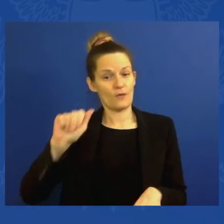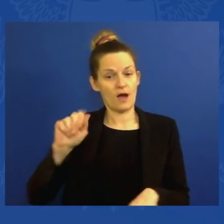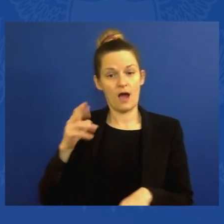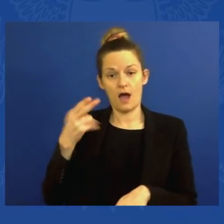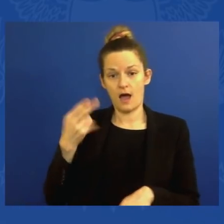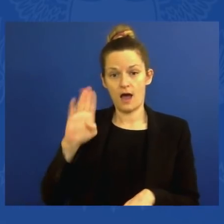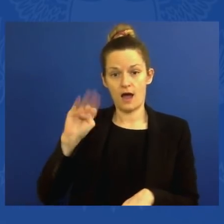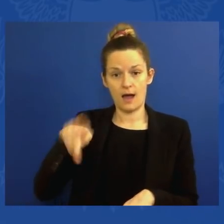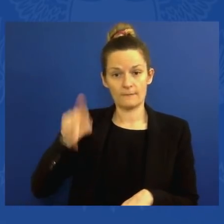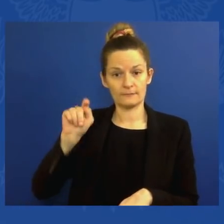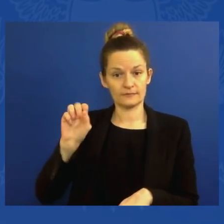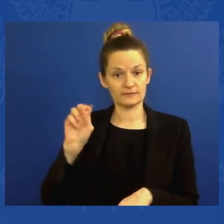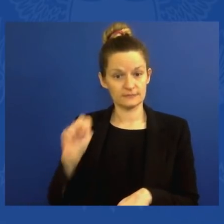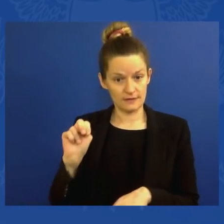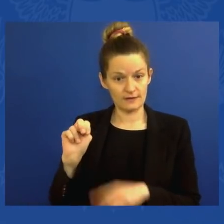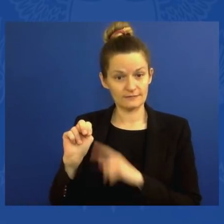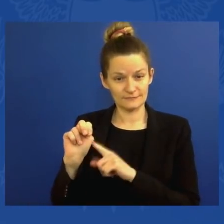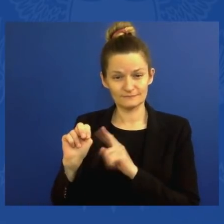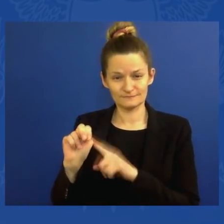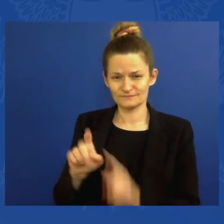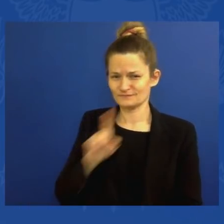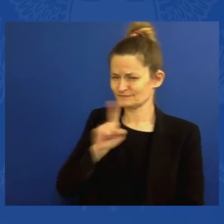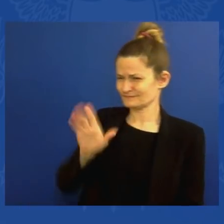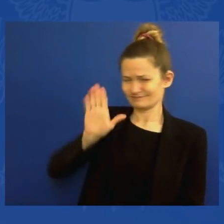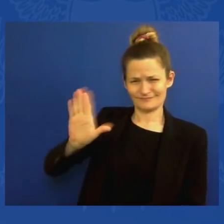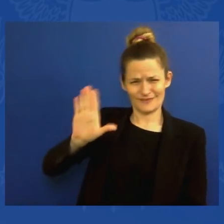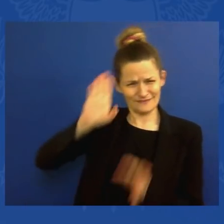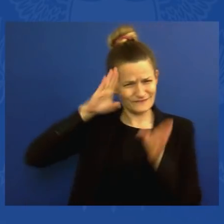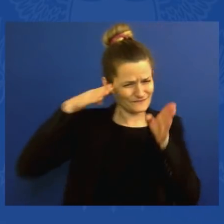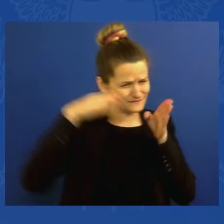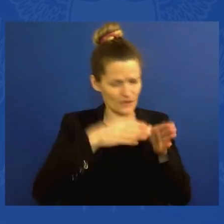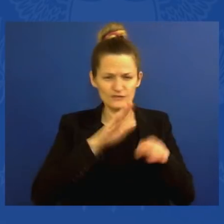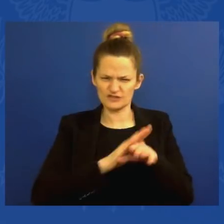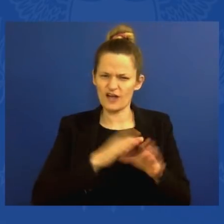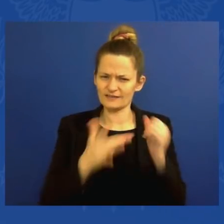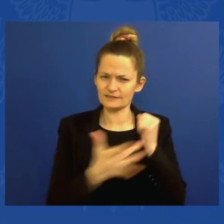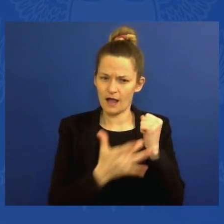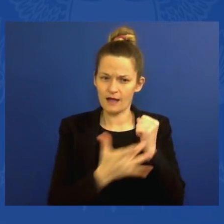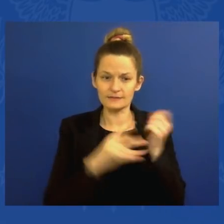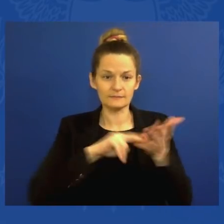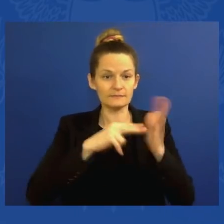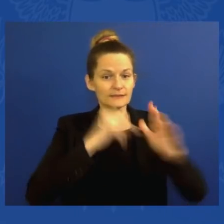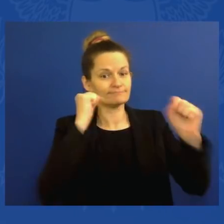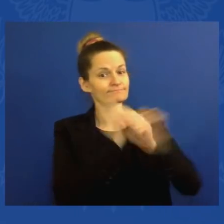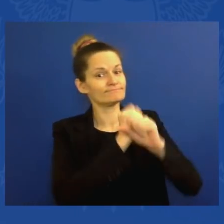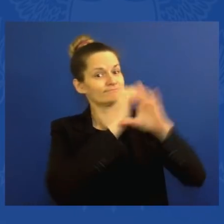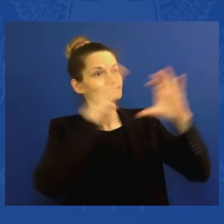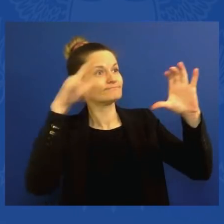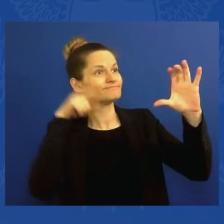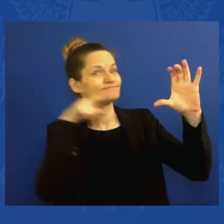Barbara most recently served as president and CEO of Siemens Government Technologies, where she was the leading integrator